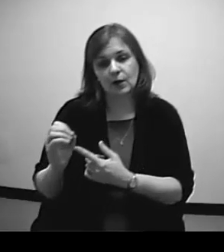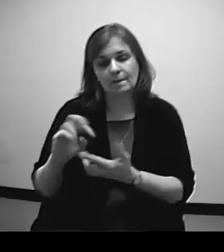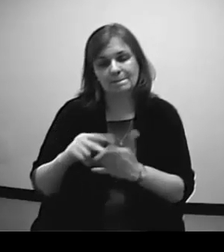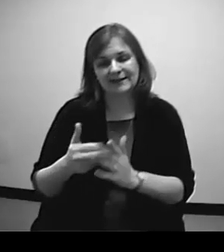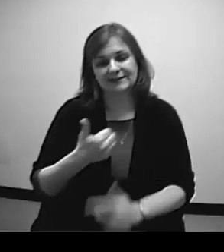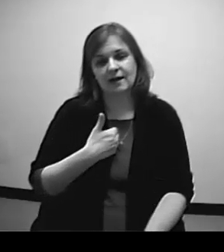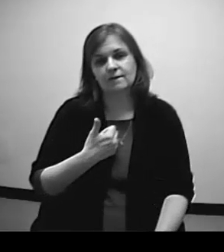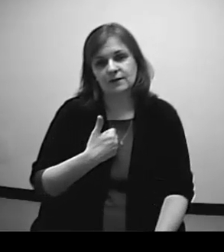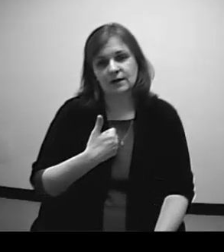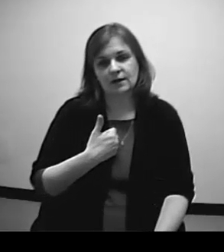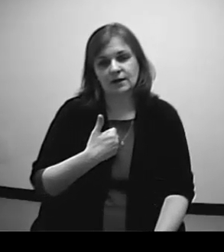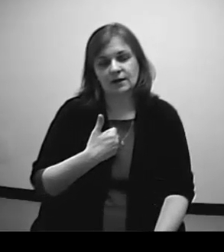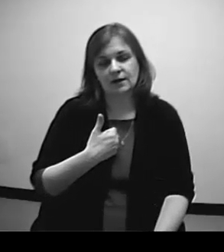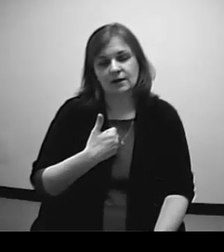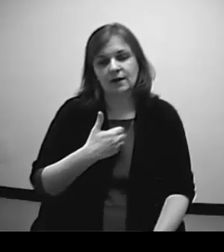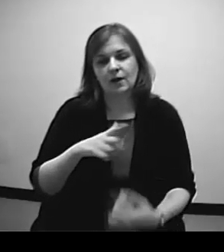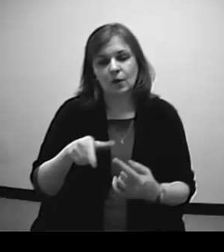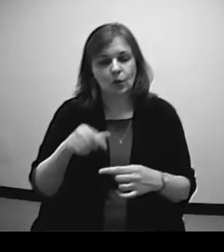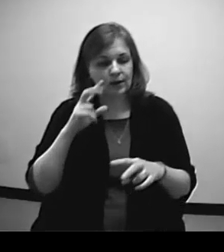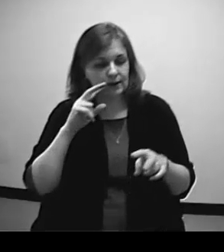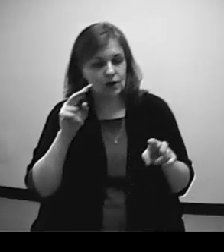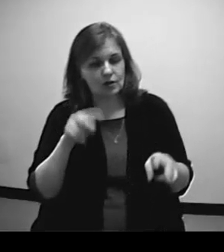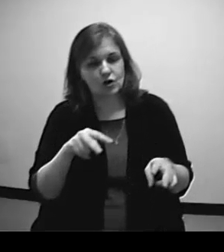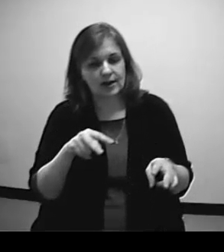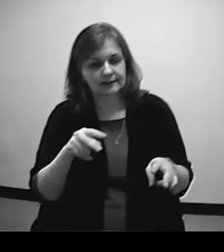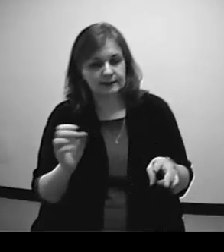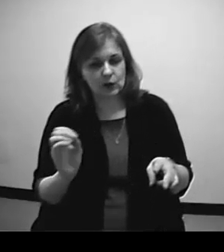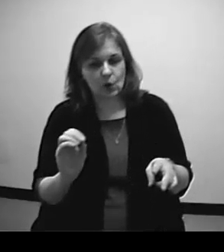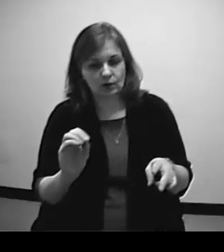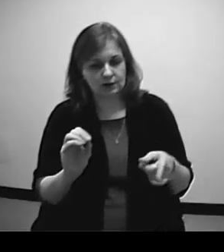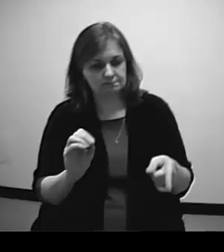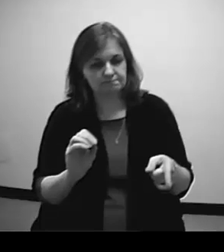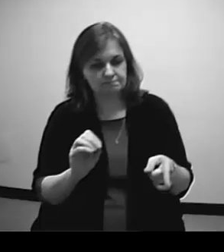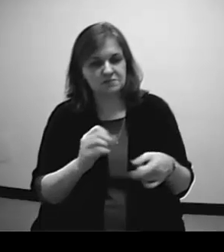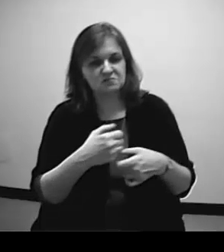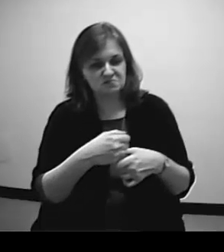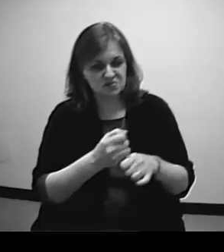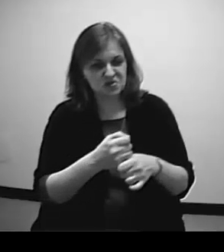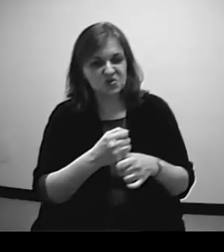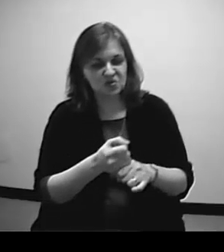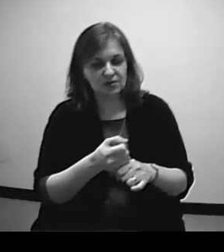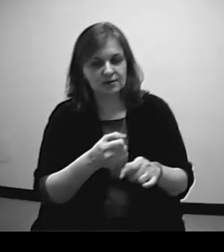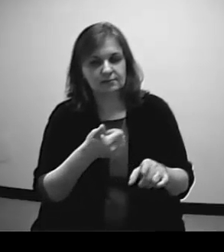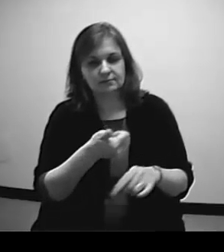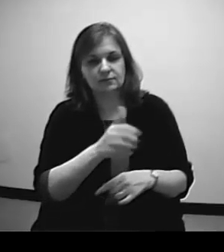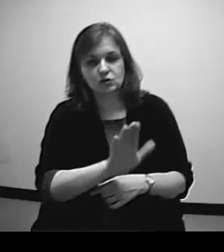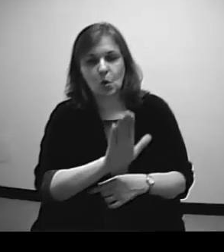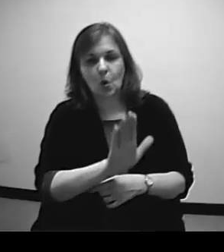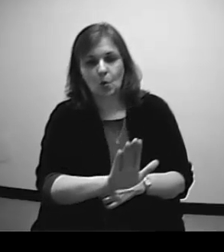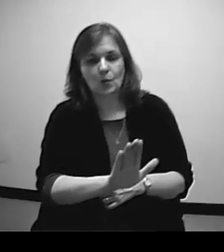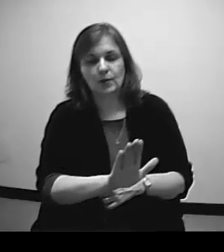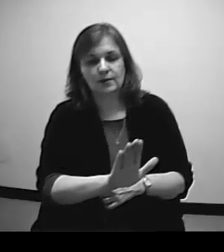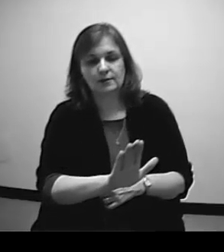Autotrophs - "Auto" we think of as being self - so when we look at an organism that is able to produce